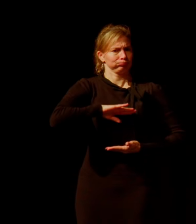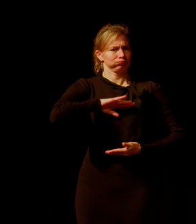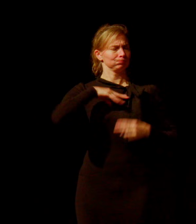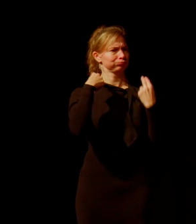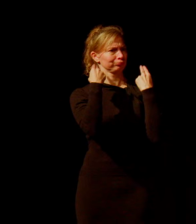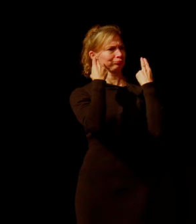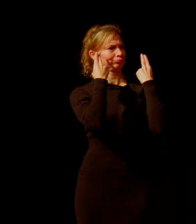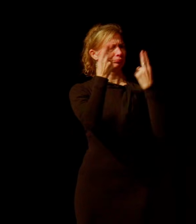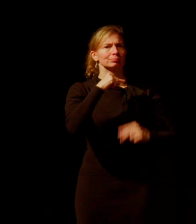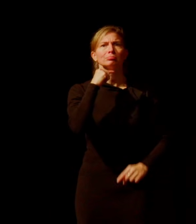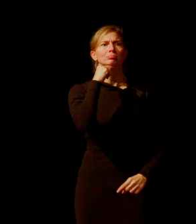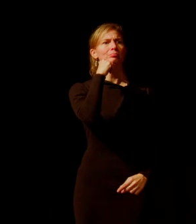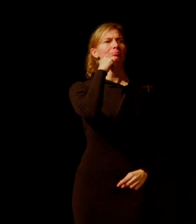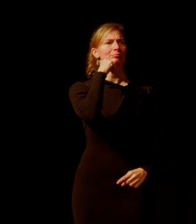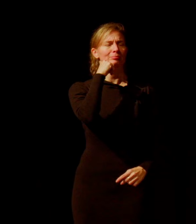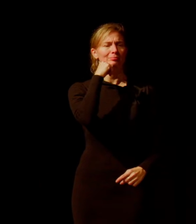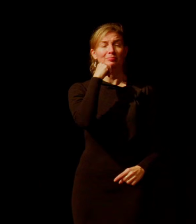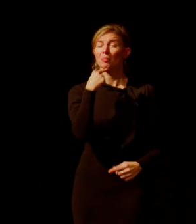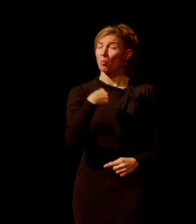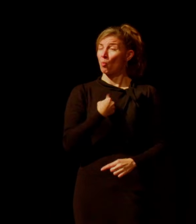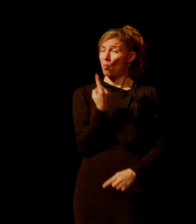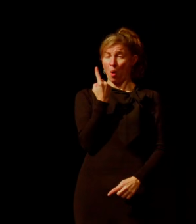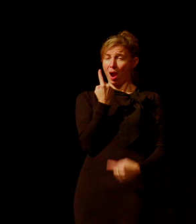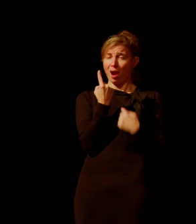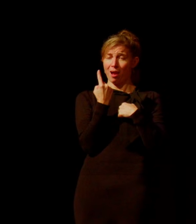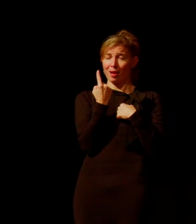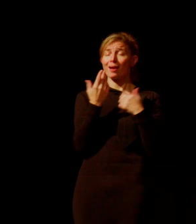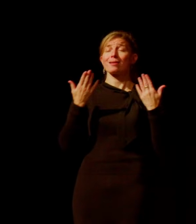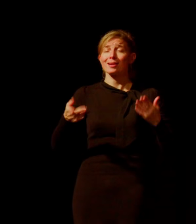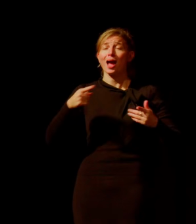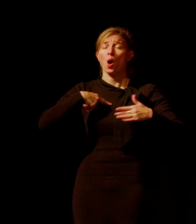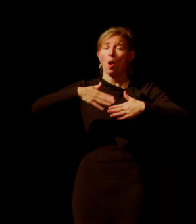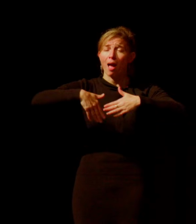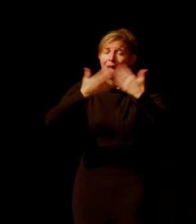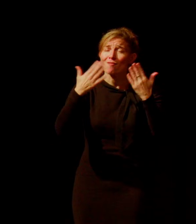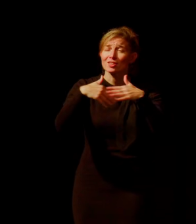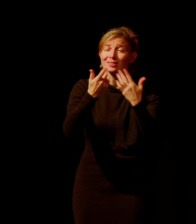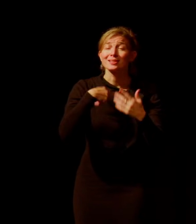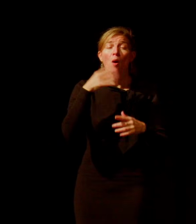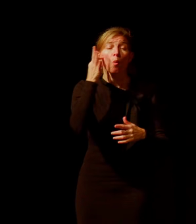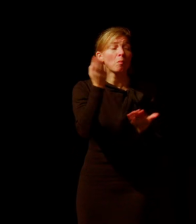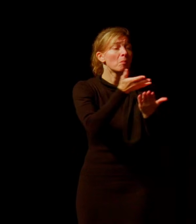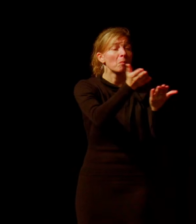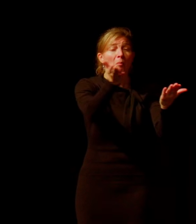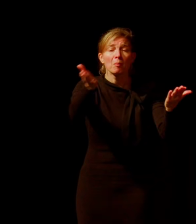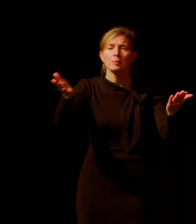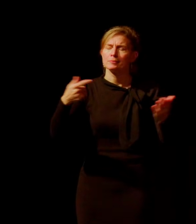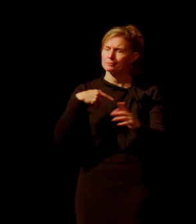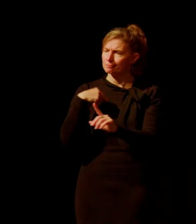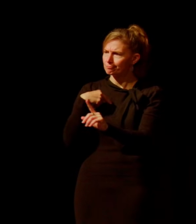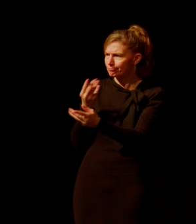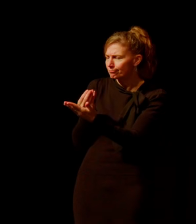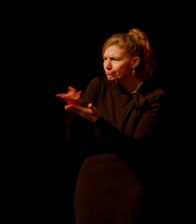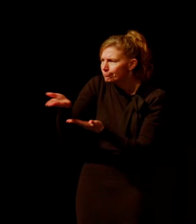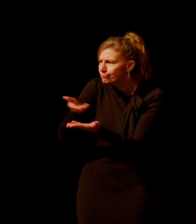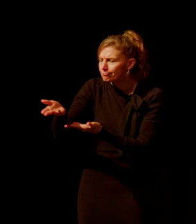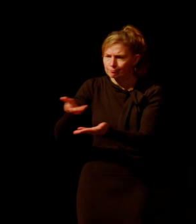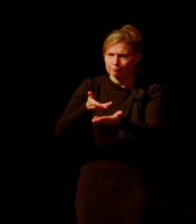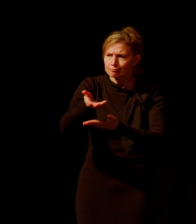I help professional women gain confidence in their competence, positioning them to better advance in their career,